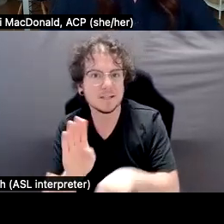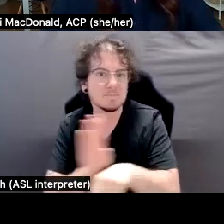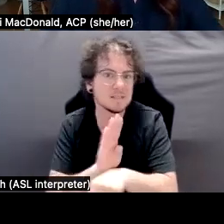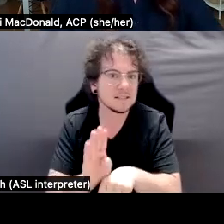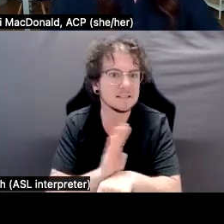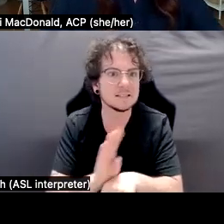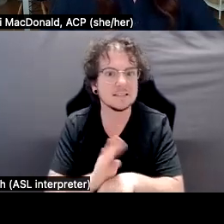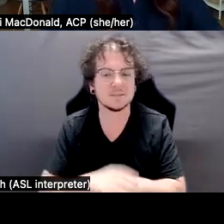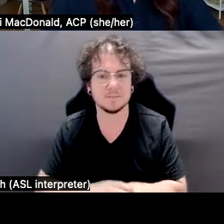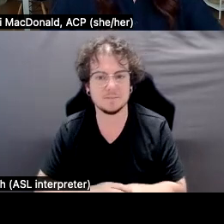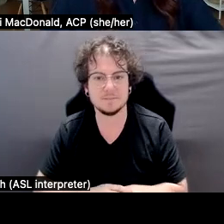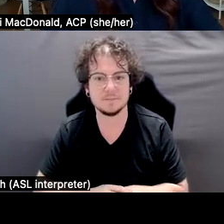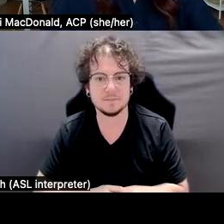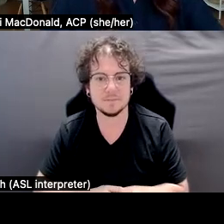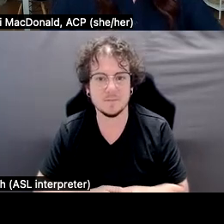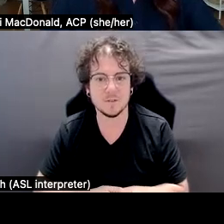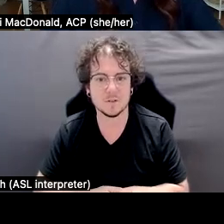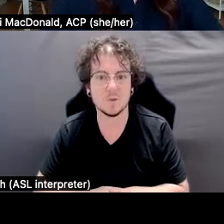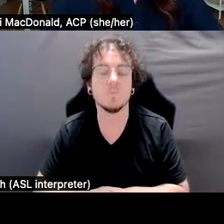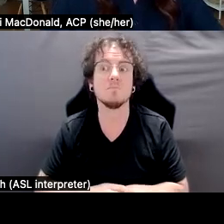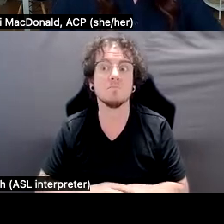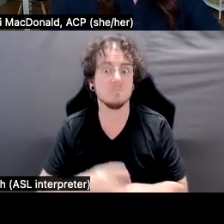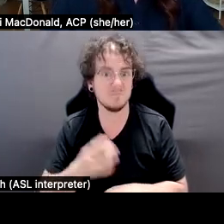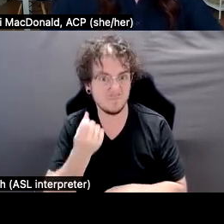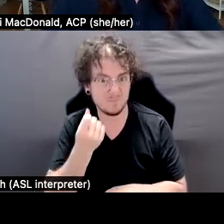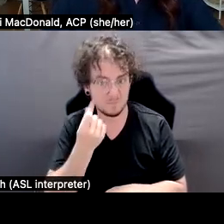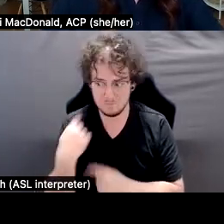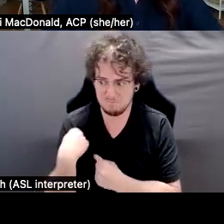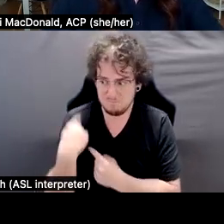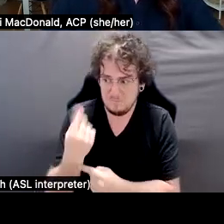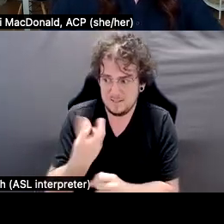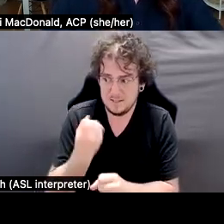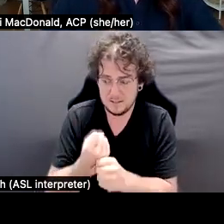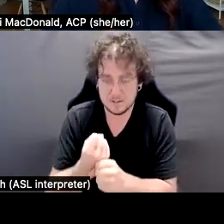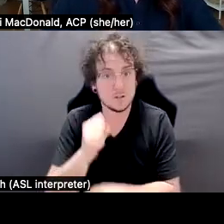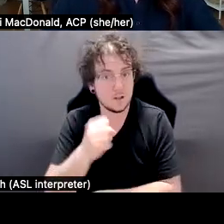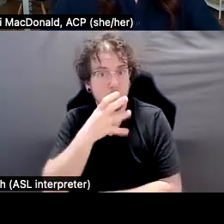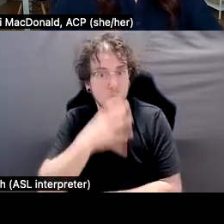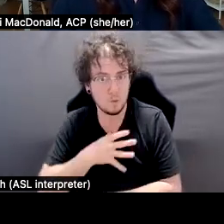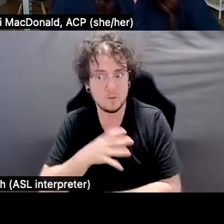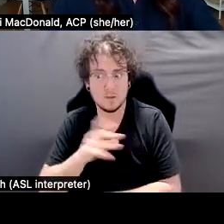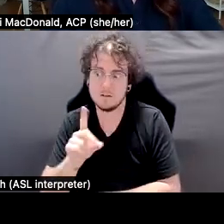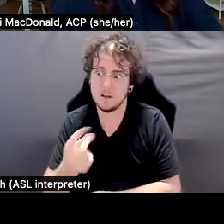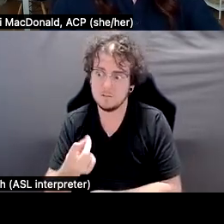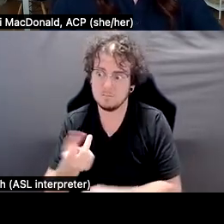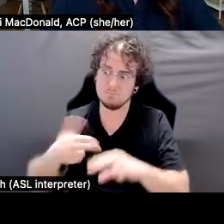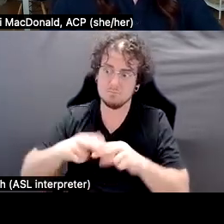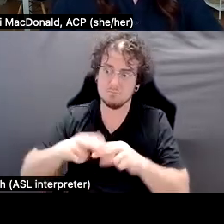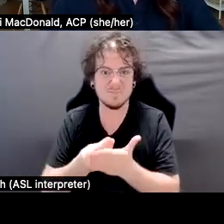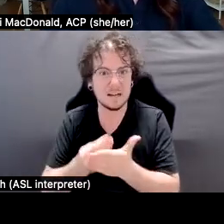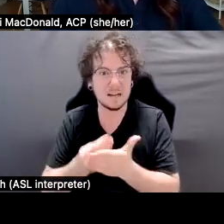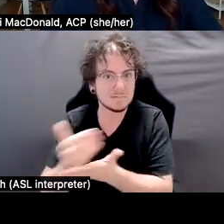been meaningful pay increases for women in the past six years, the higher participation rate,